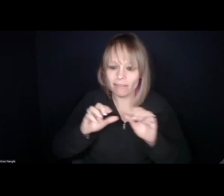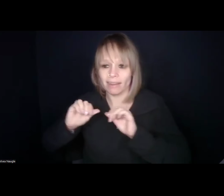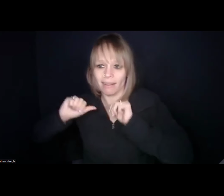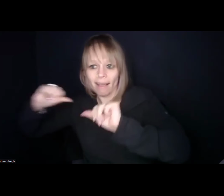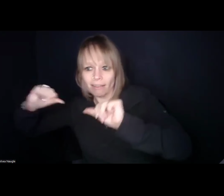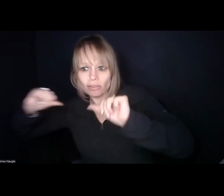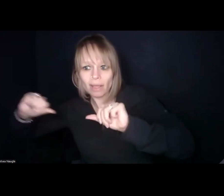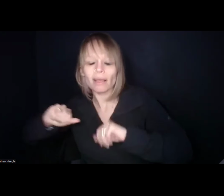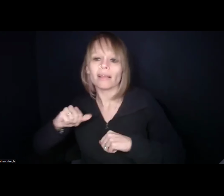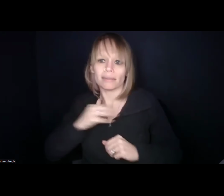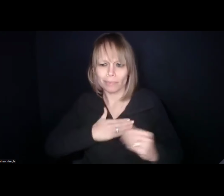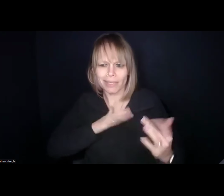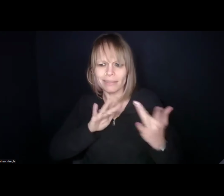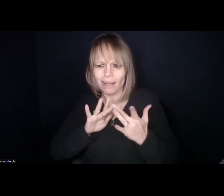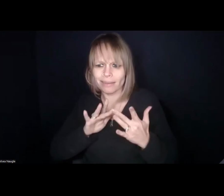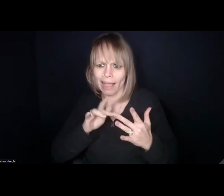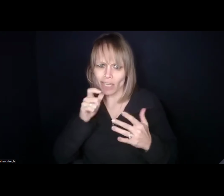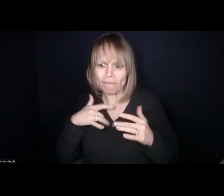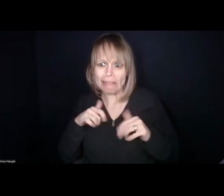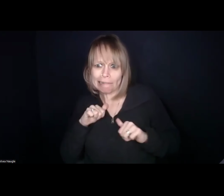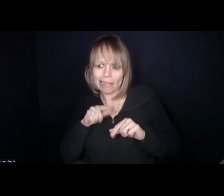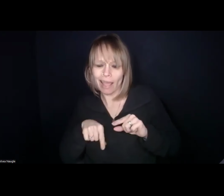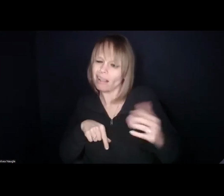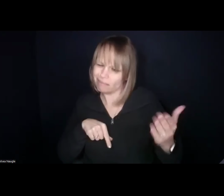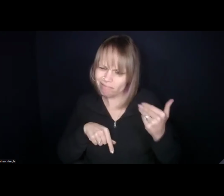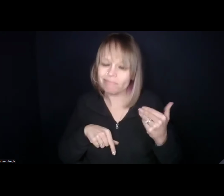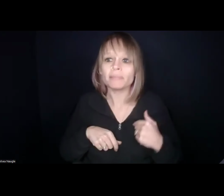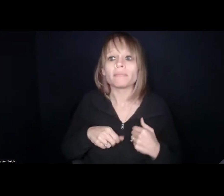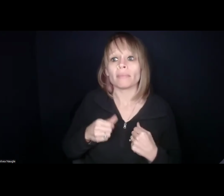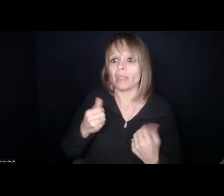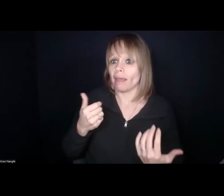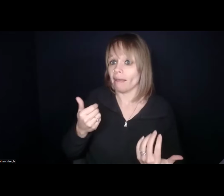I also have a lot of students that are willing to engage in programming. Um, so